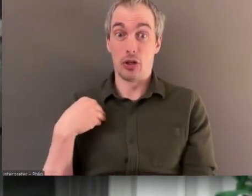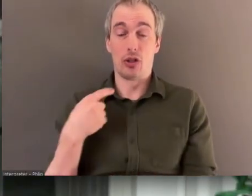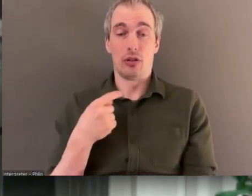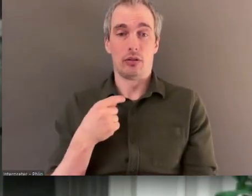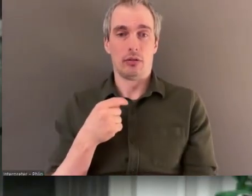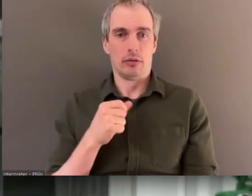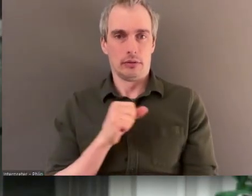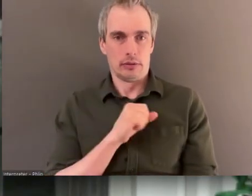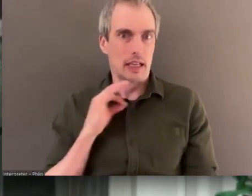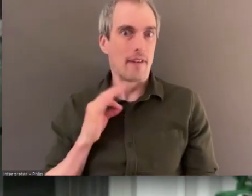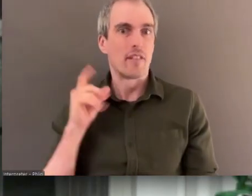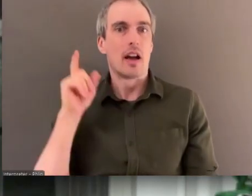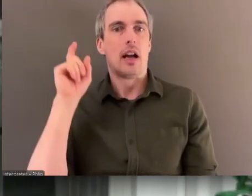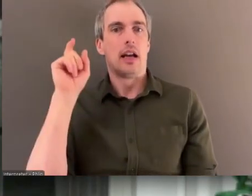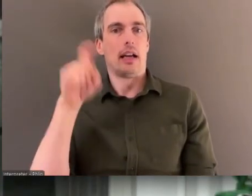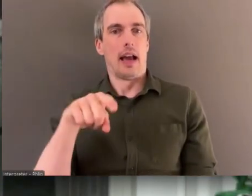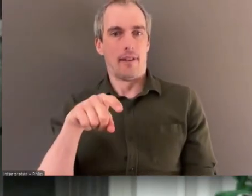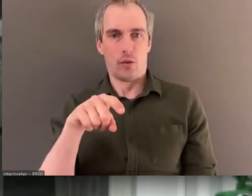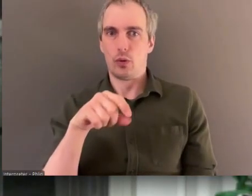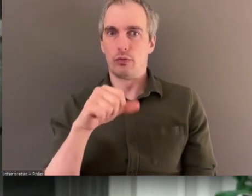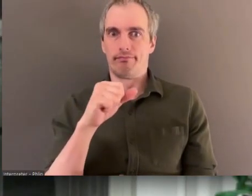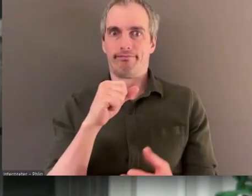that it's safe to do so.